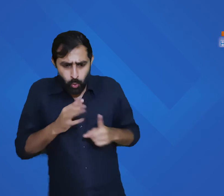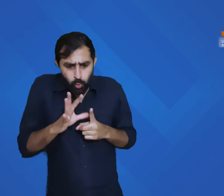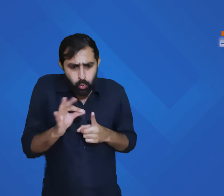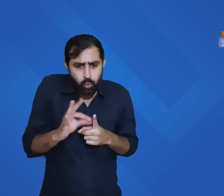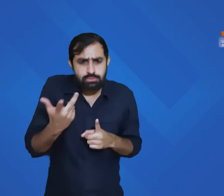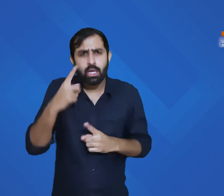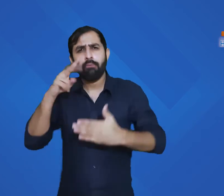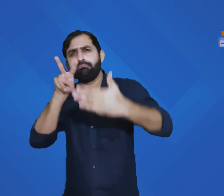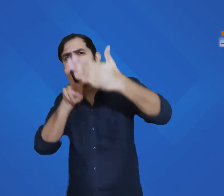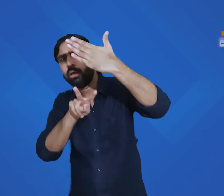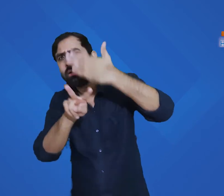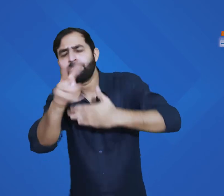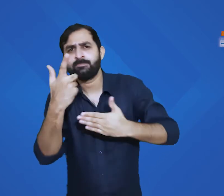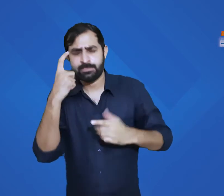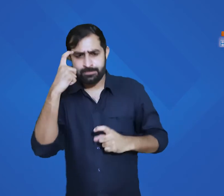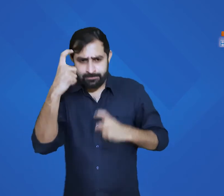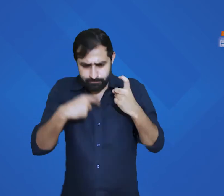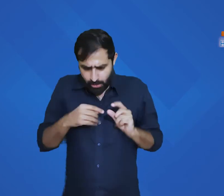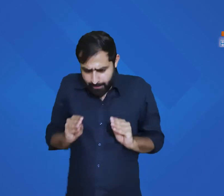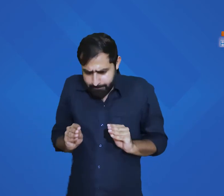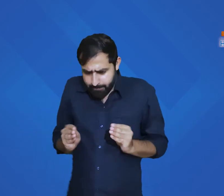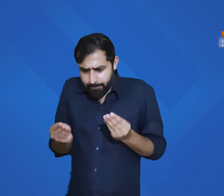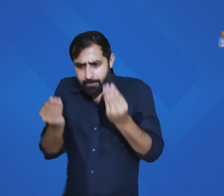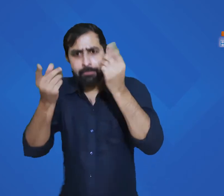Language is the key to growth and development.